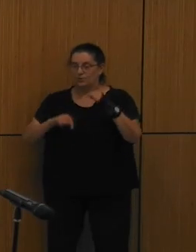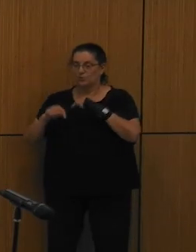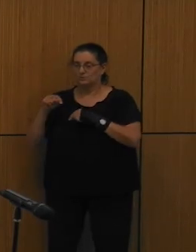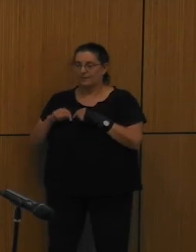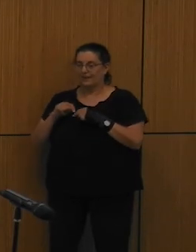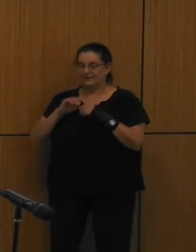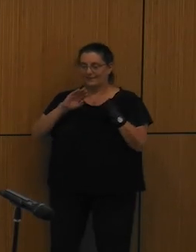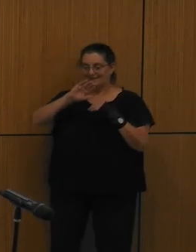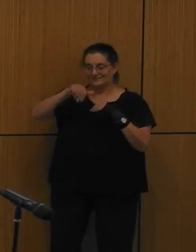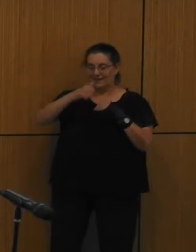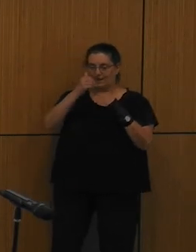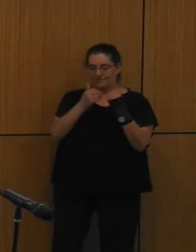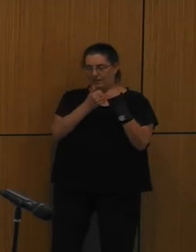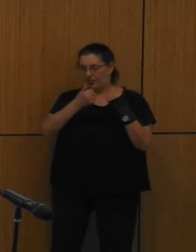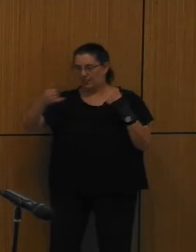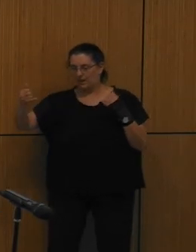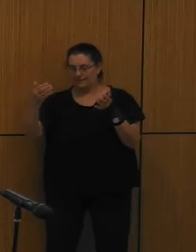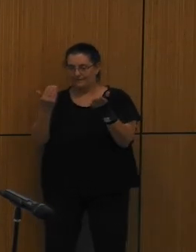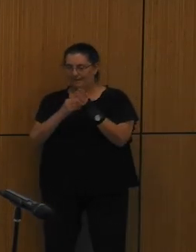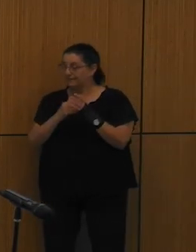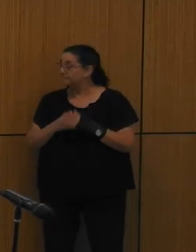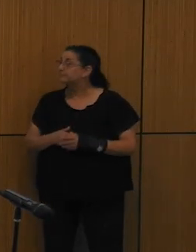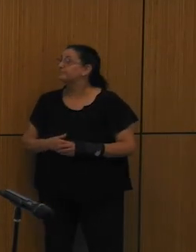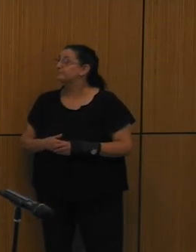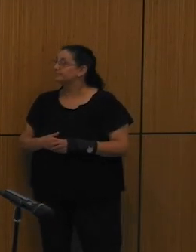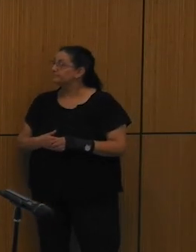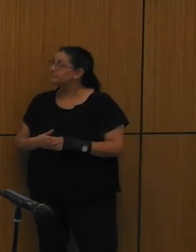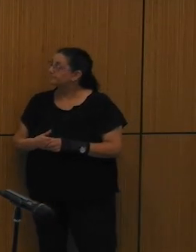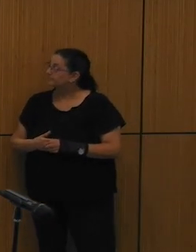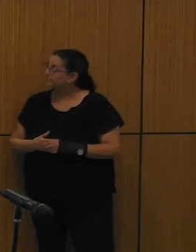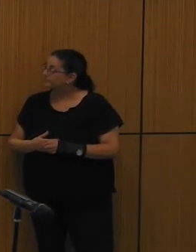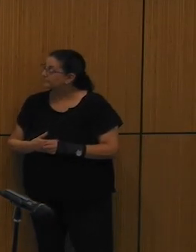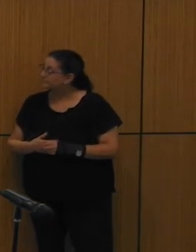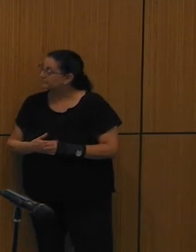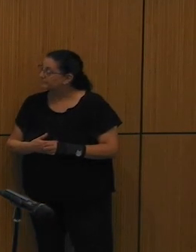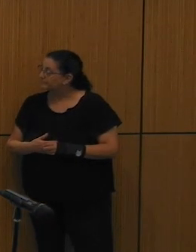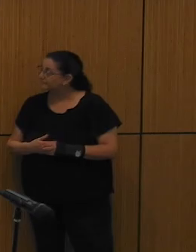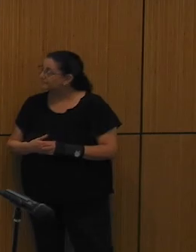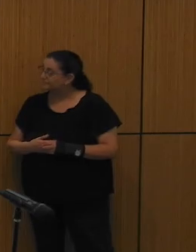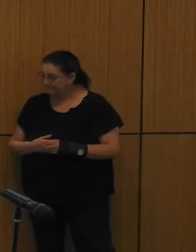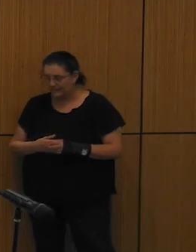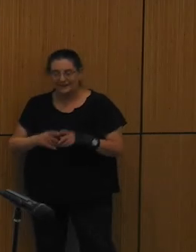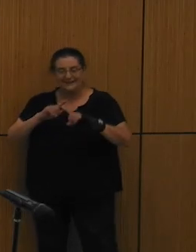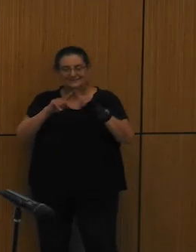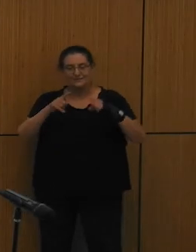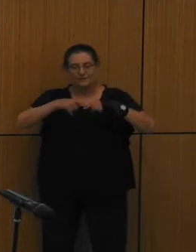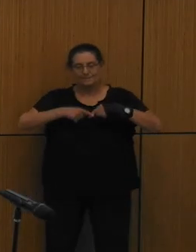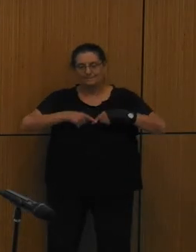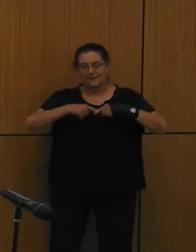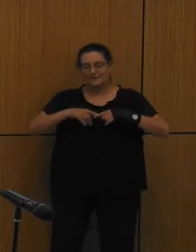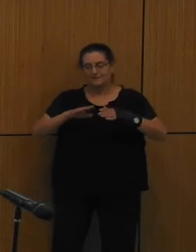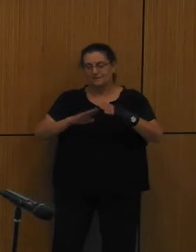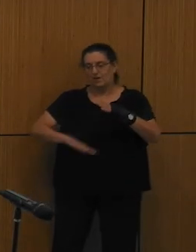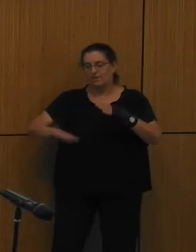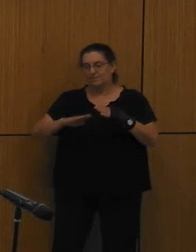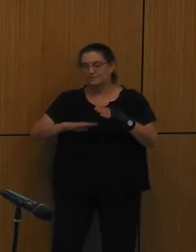And the speed at which they rotate back is different based on the characteristics of different tissues.